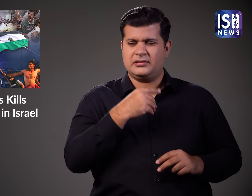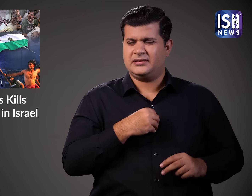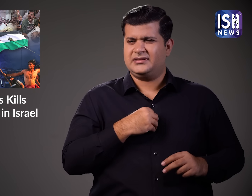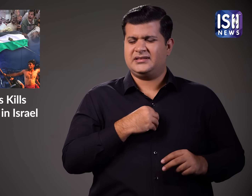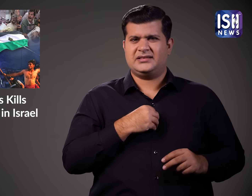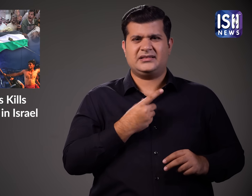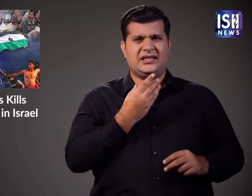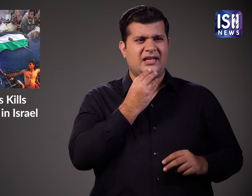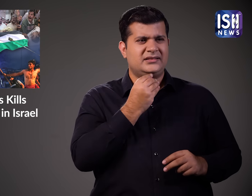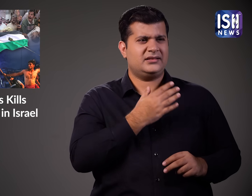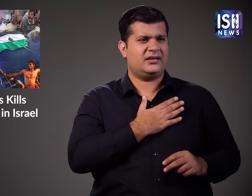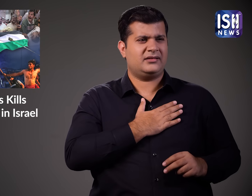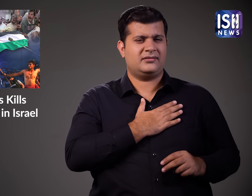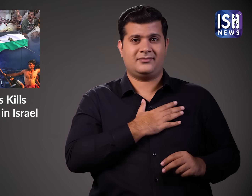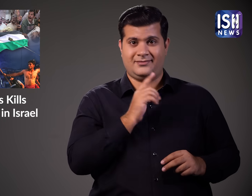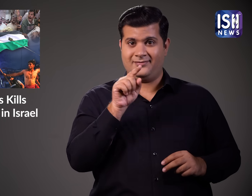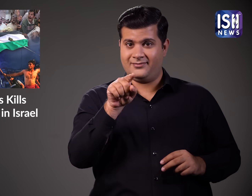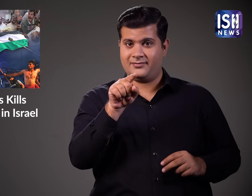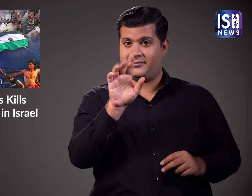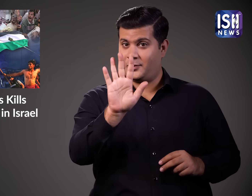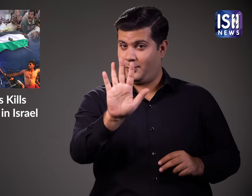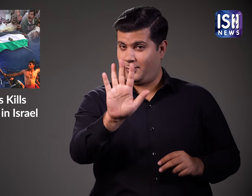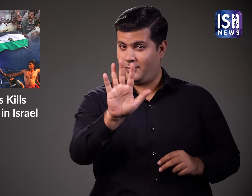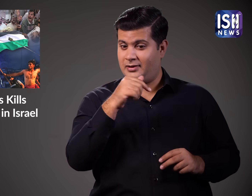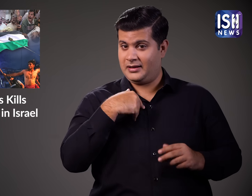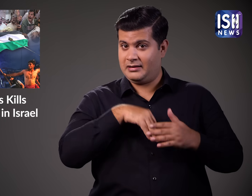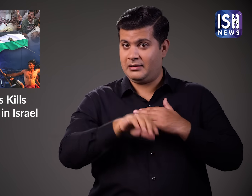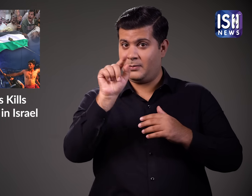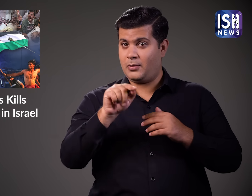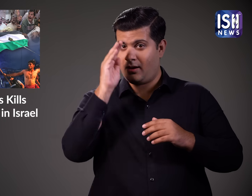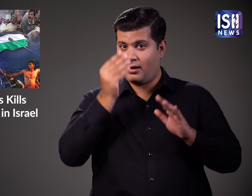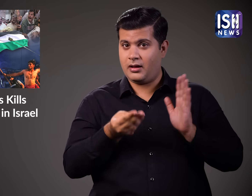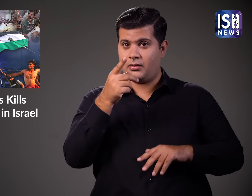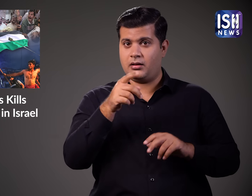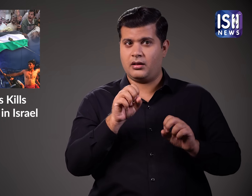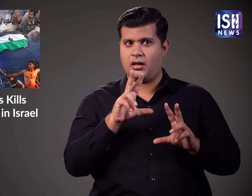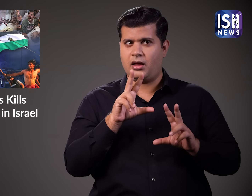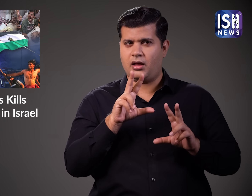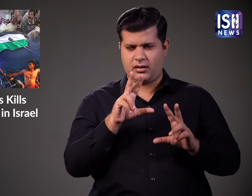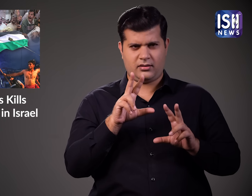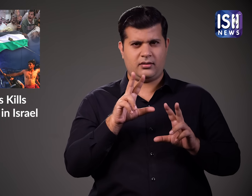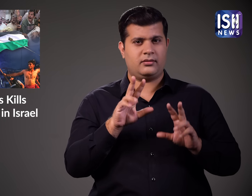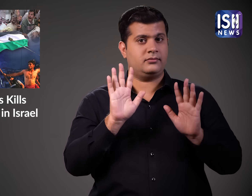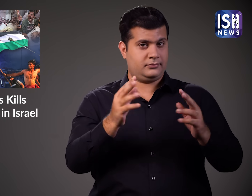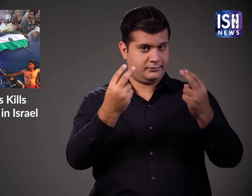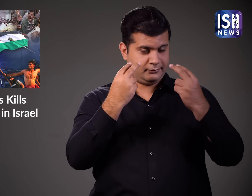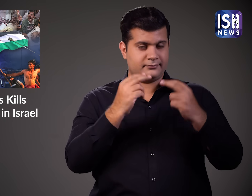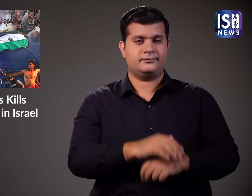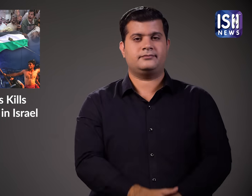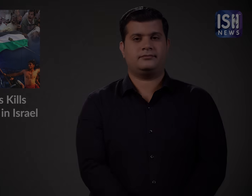We all sympathized with them. But you would be shocked when I tell you the details. Keep watching!